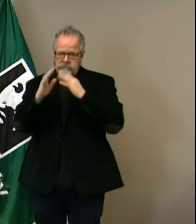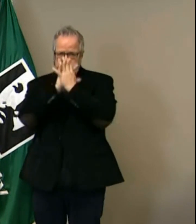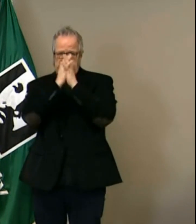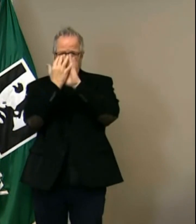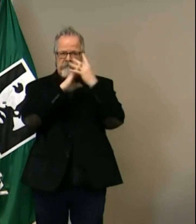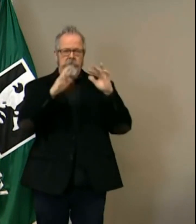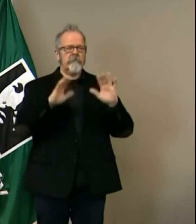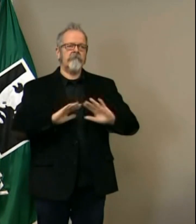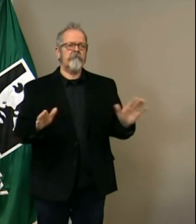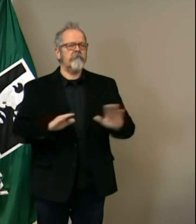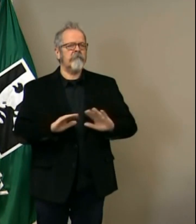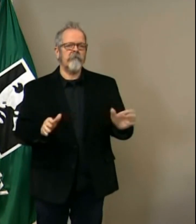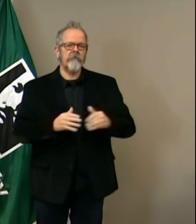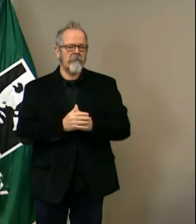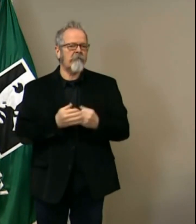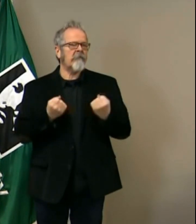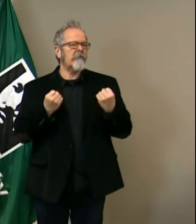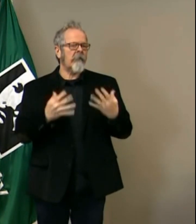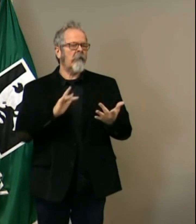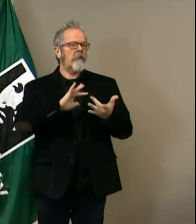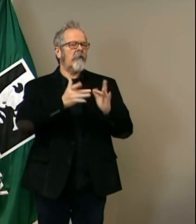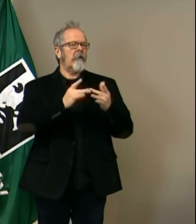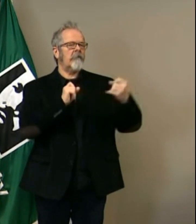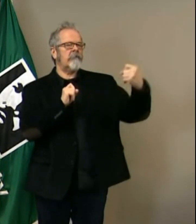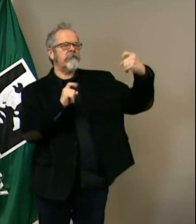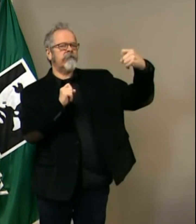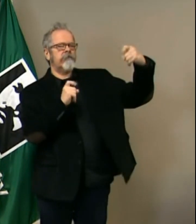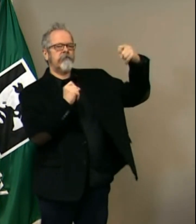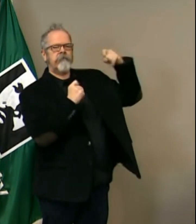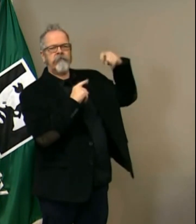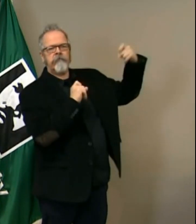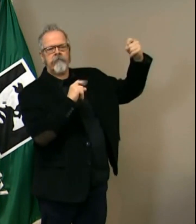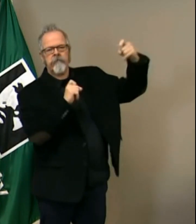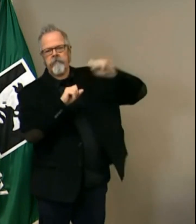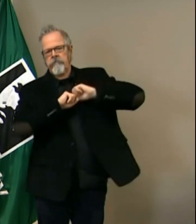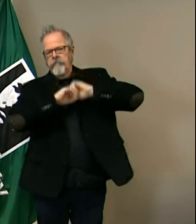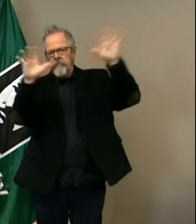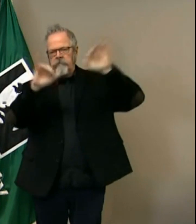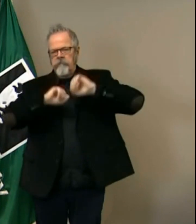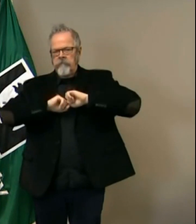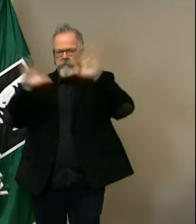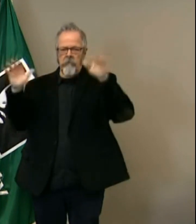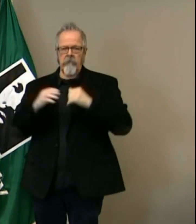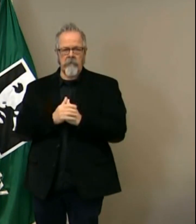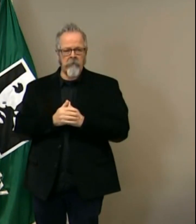the conference line all lines will be muted during the briefing we will then